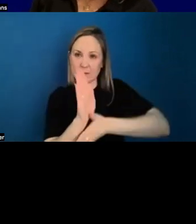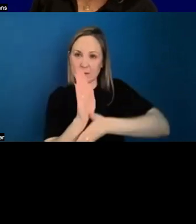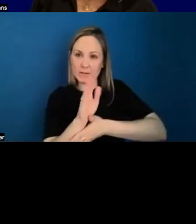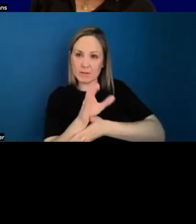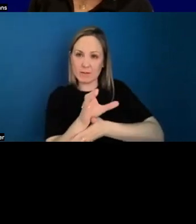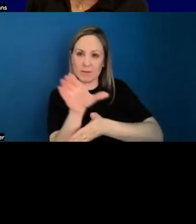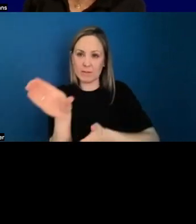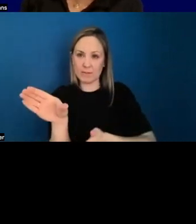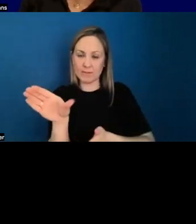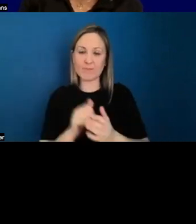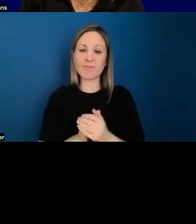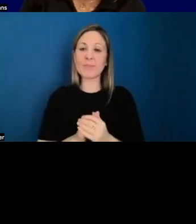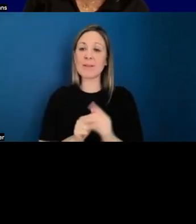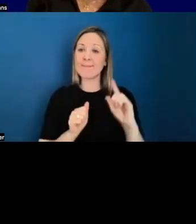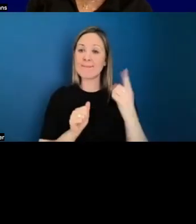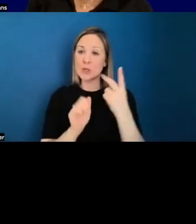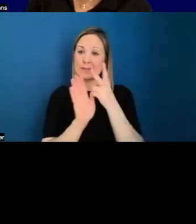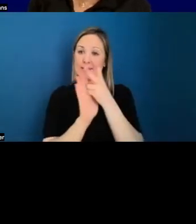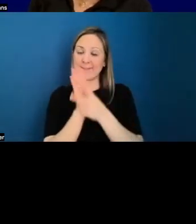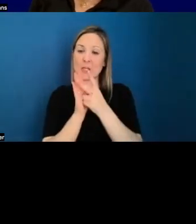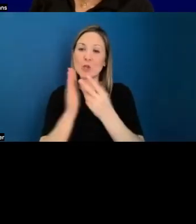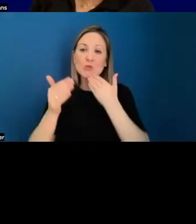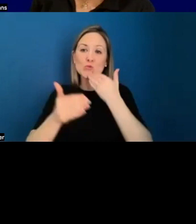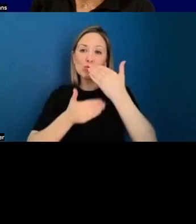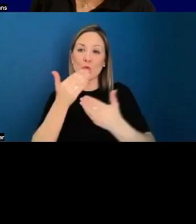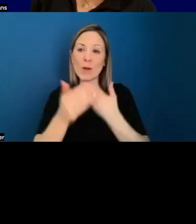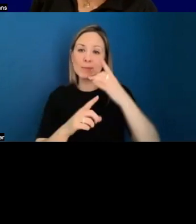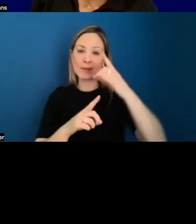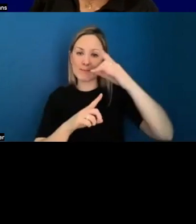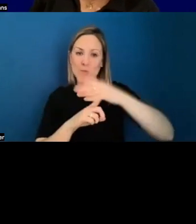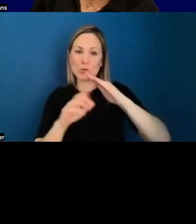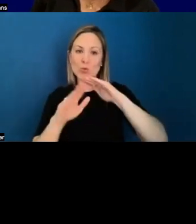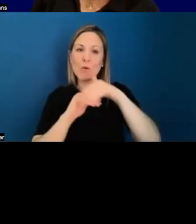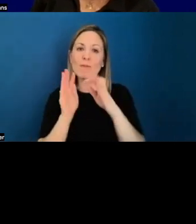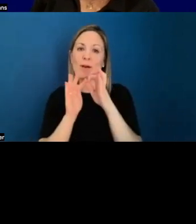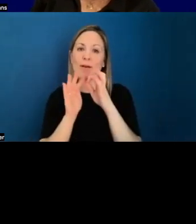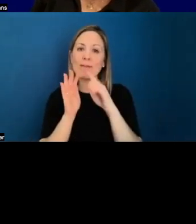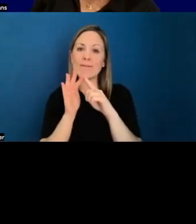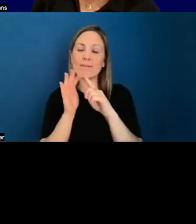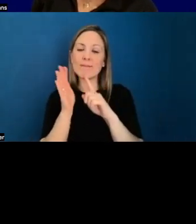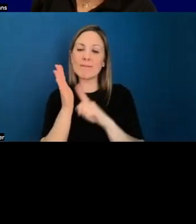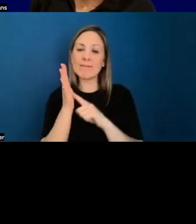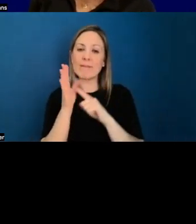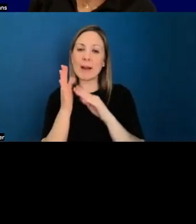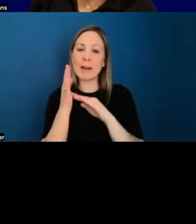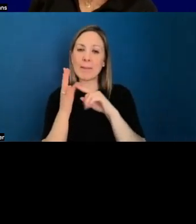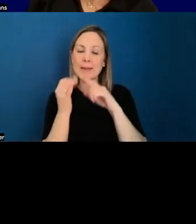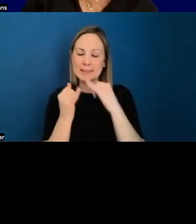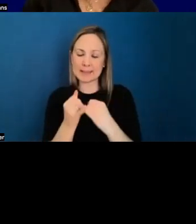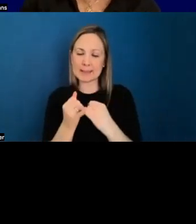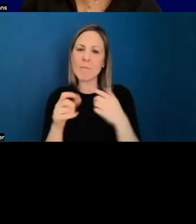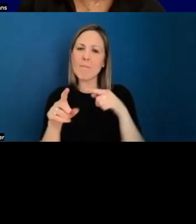video describes the importance of the thalamus. Most academics, but not all, accept that the